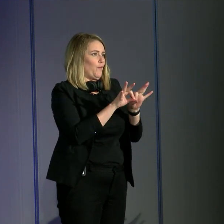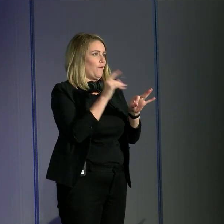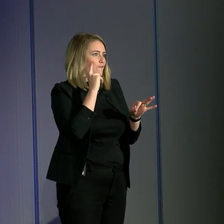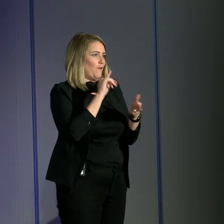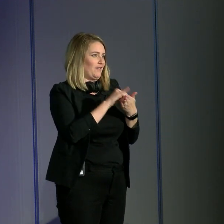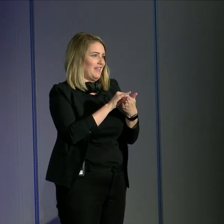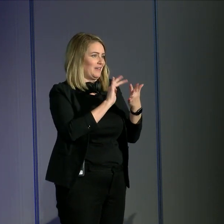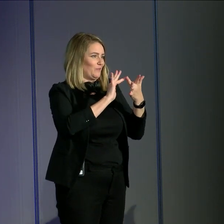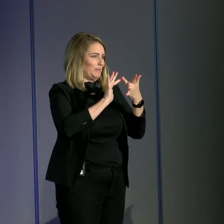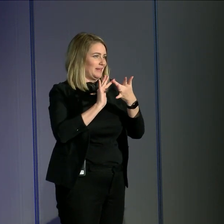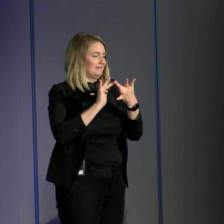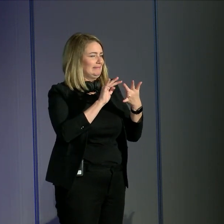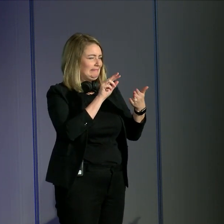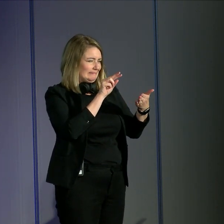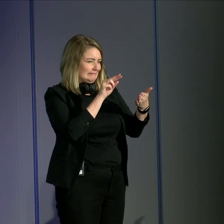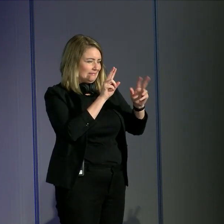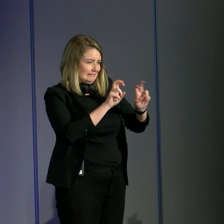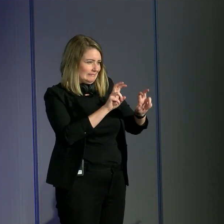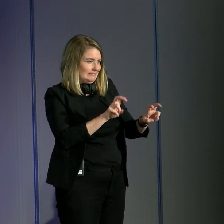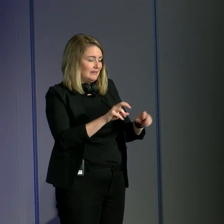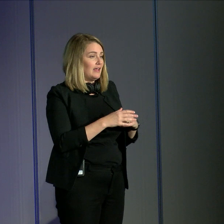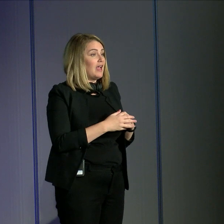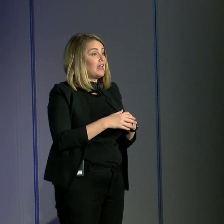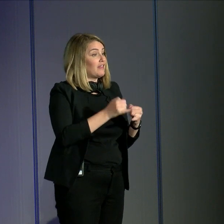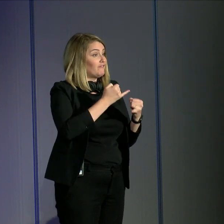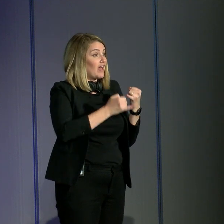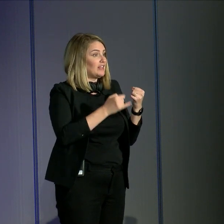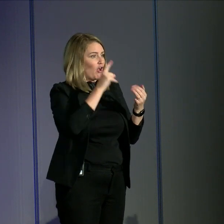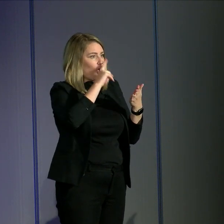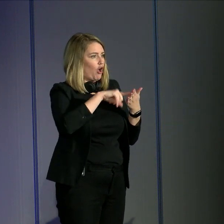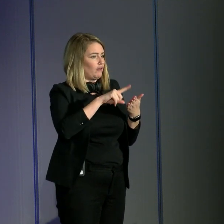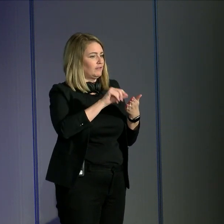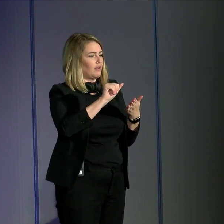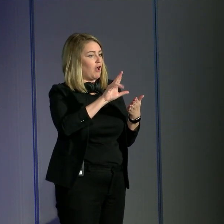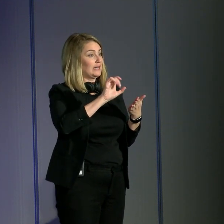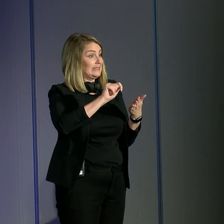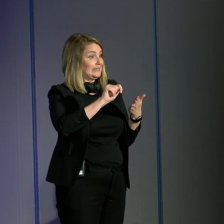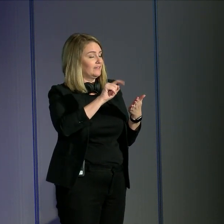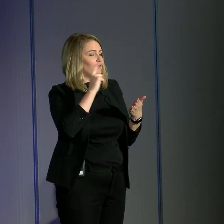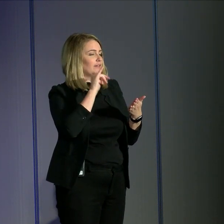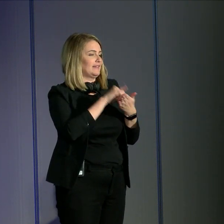And finally, we've got an audit that was done on that particular store.